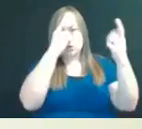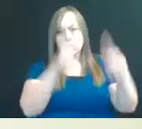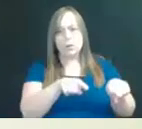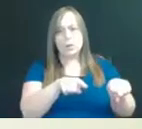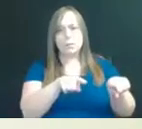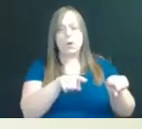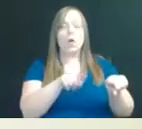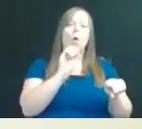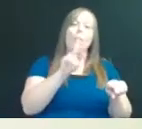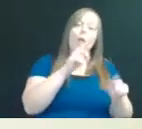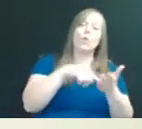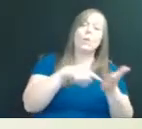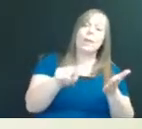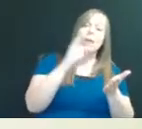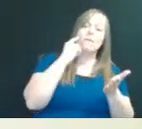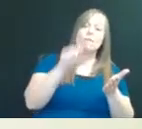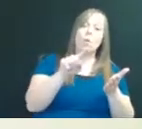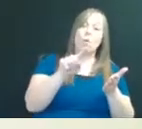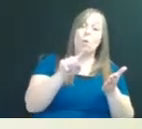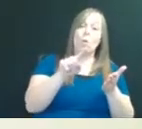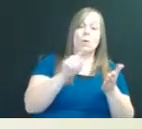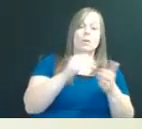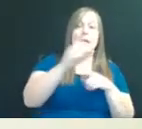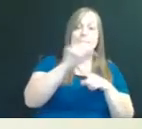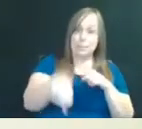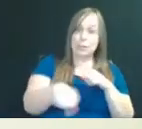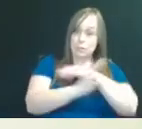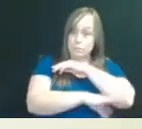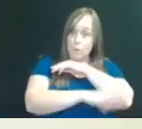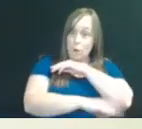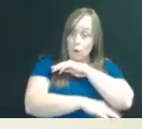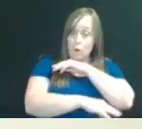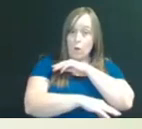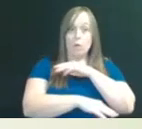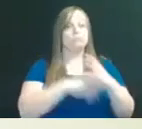hey, we're gonna pay for the next semester for Fall. And you've done your due diligence.